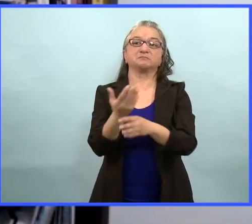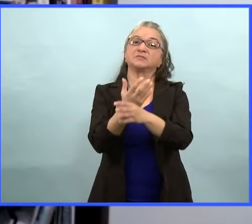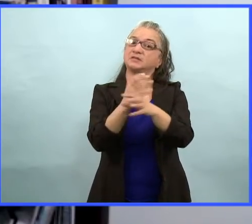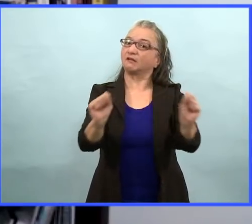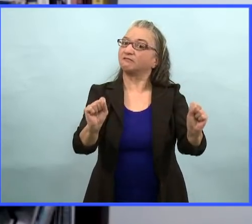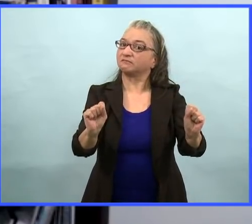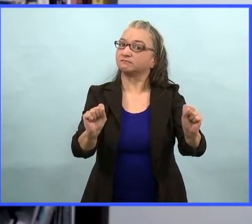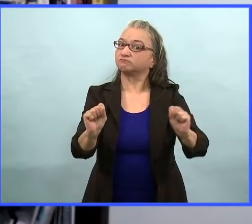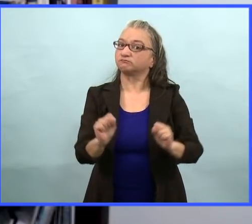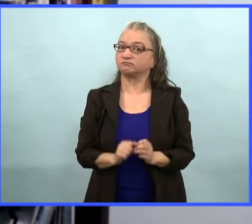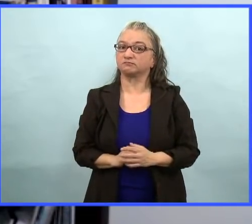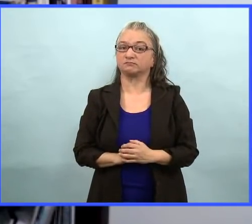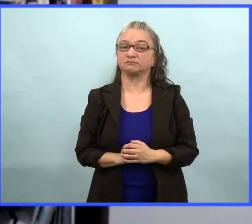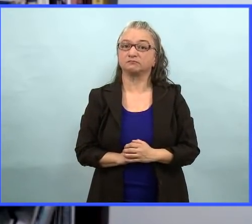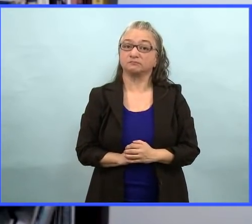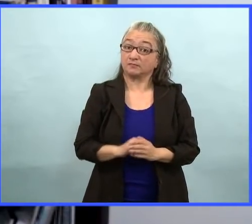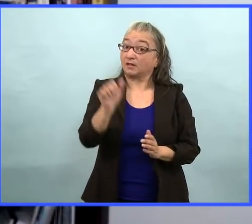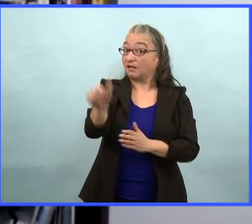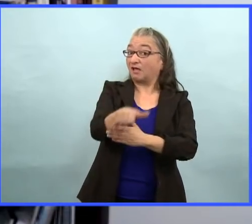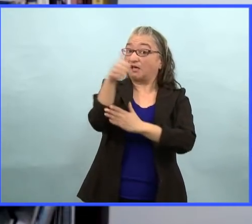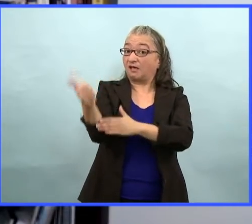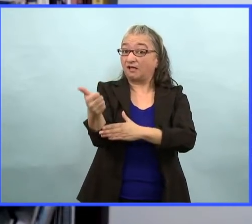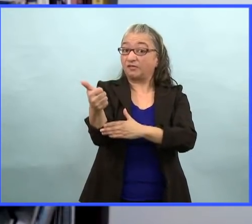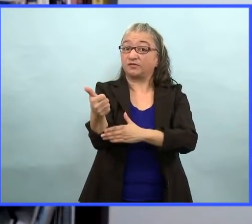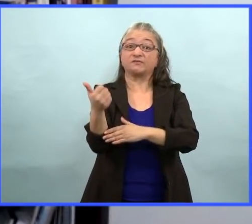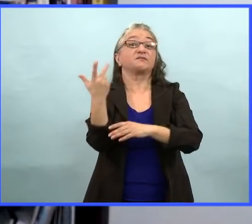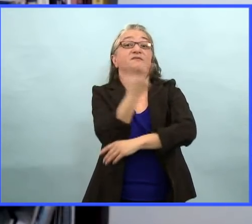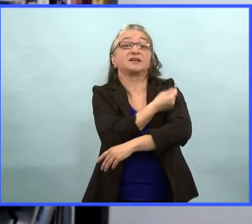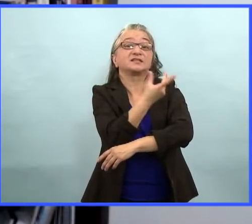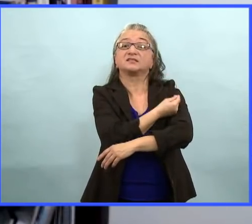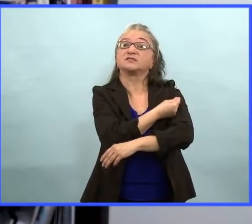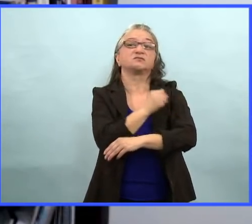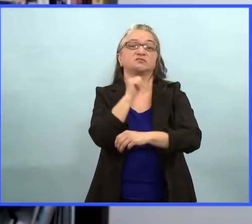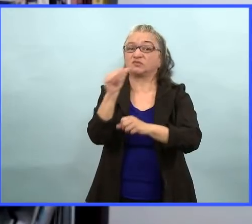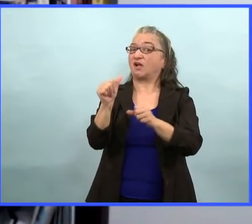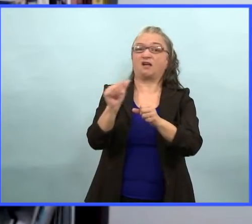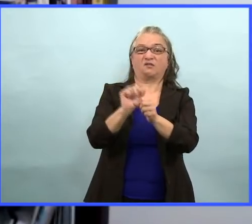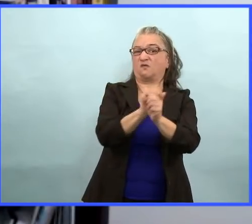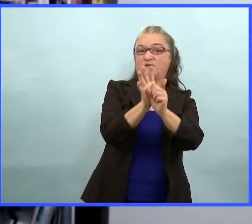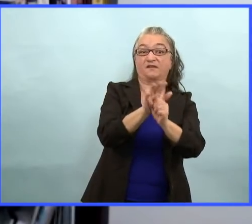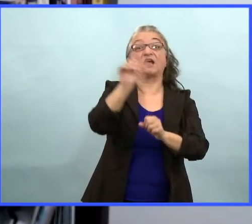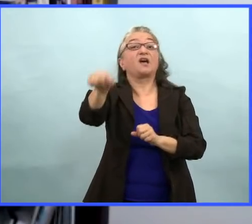other vaccines and what we understand about how the immune system works that there is no reason